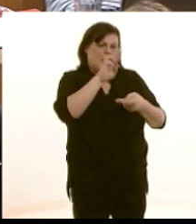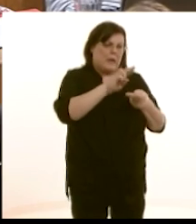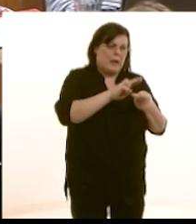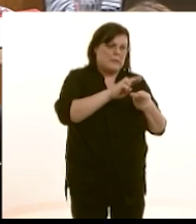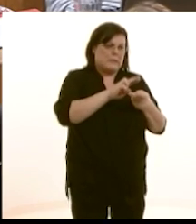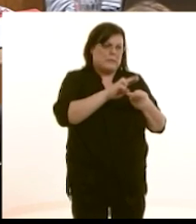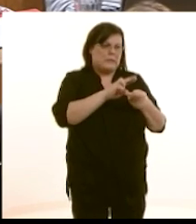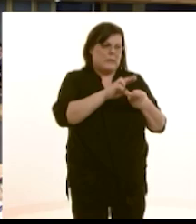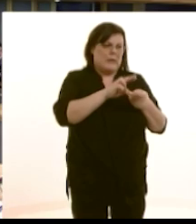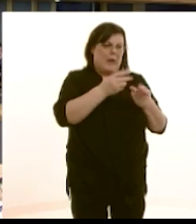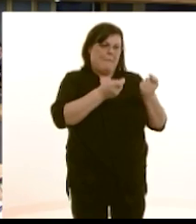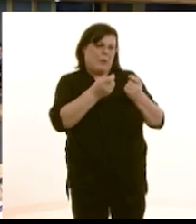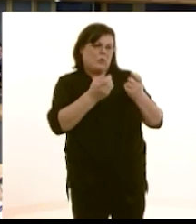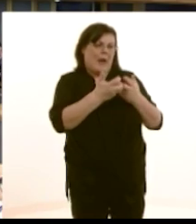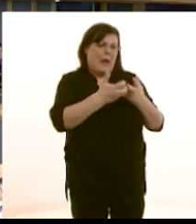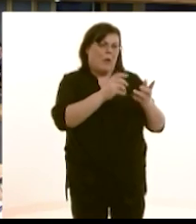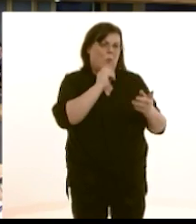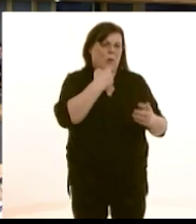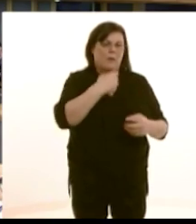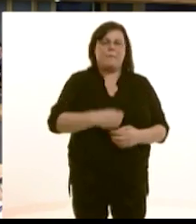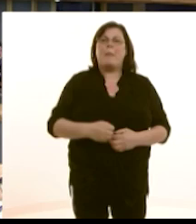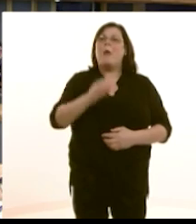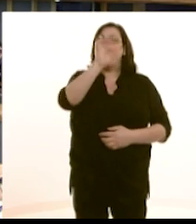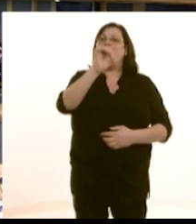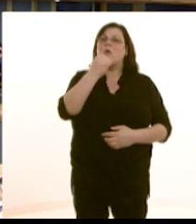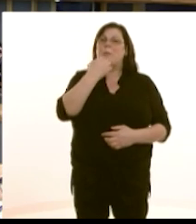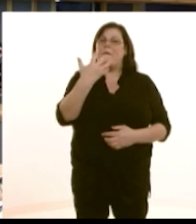should be applied. Gwyn R. Price: 5. A wnaiff y Prif Weinidog